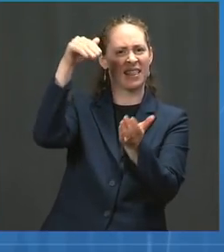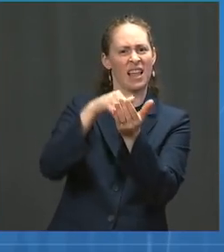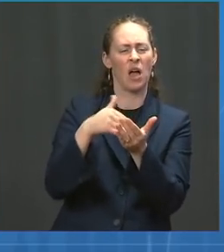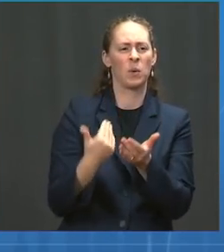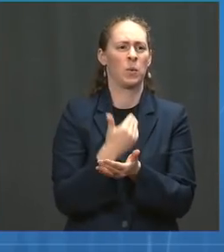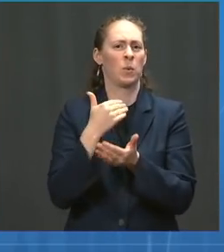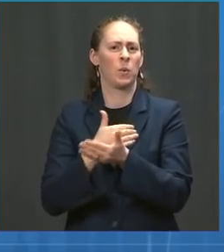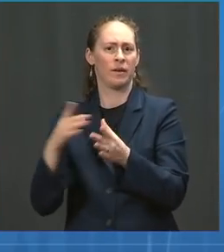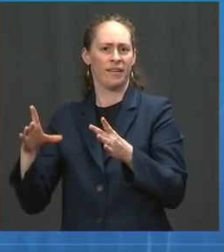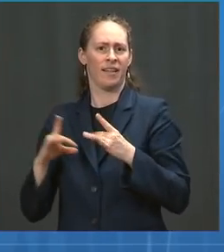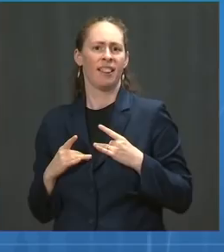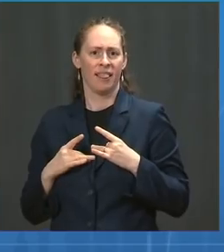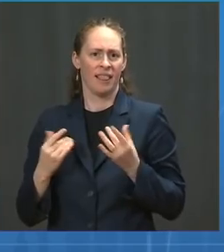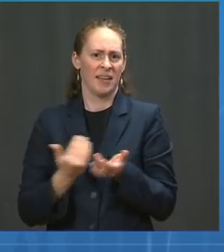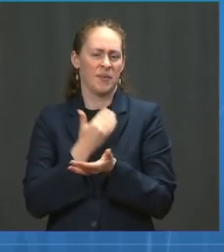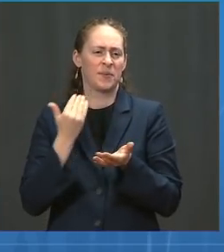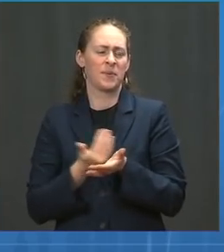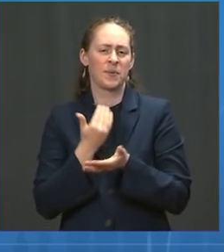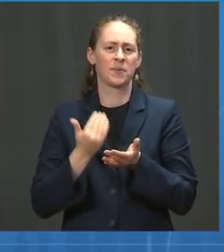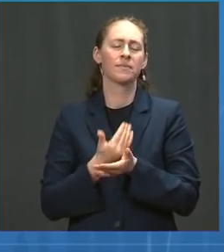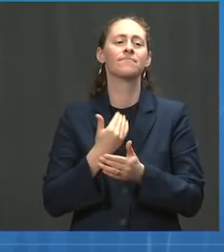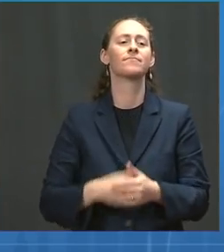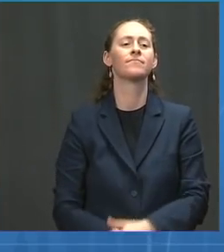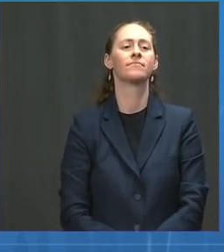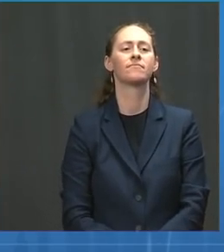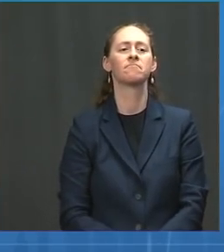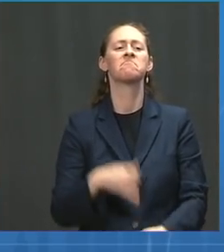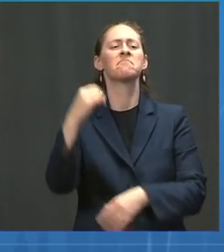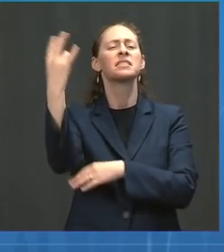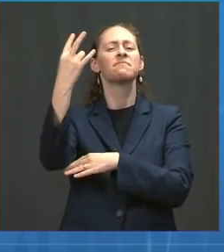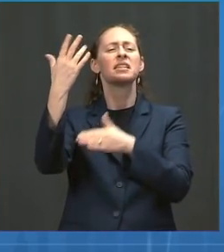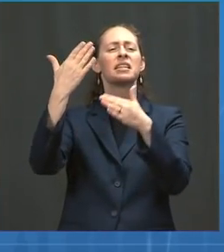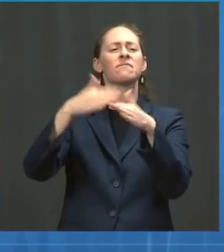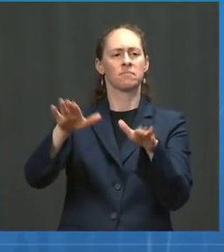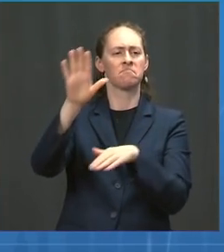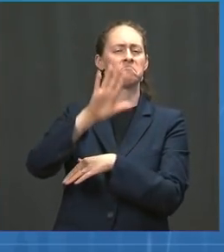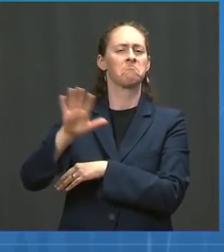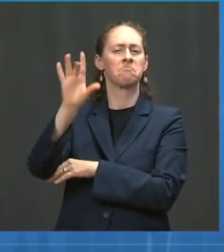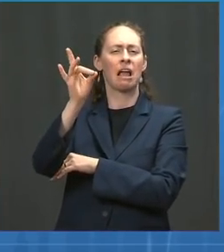Our seven-day average is about 89,463 cases per day.